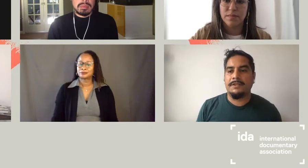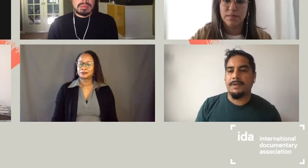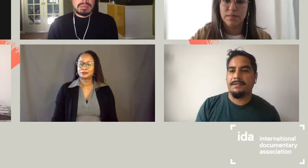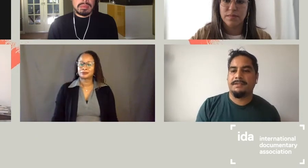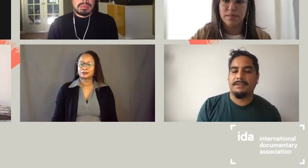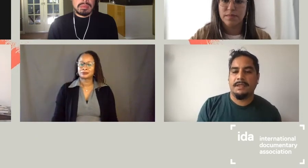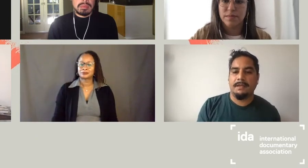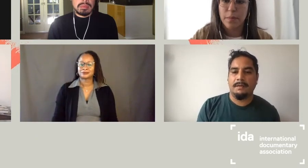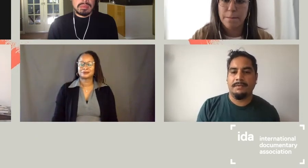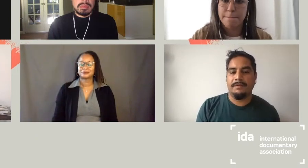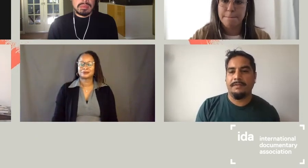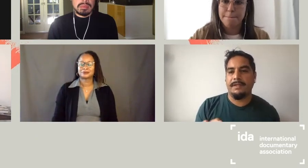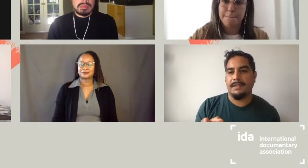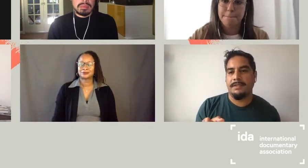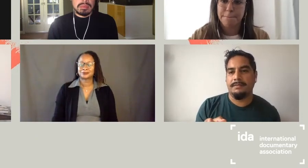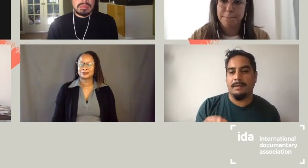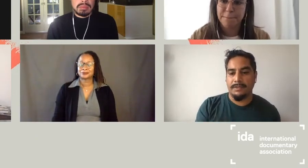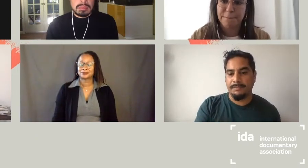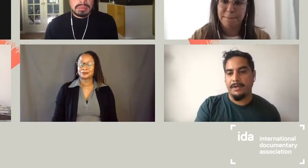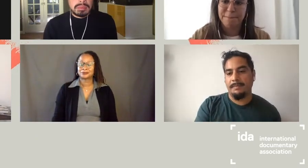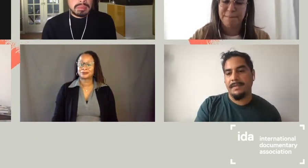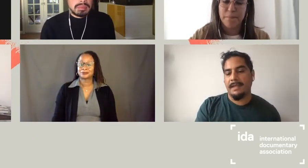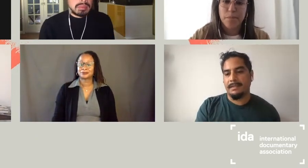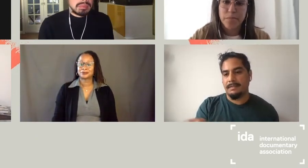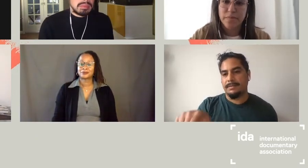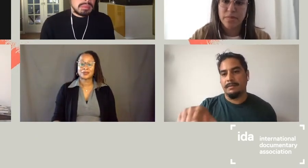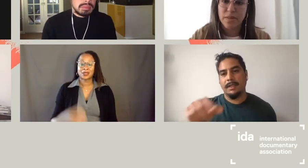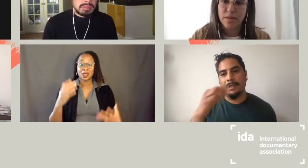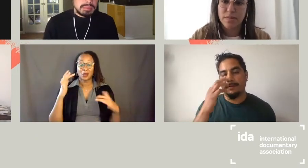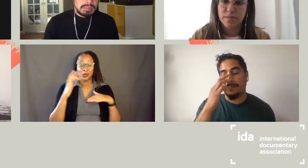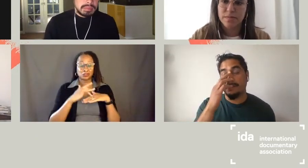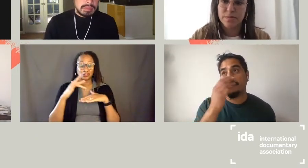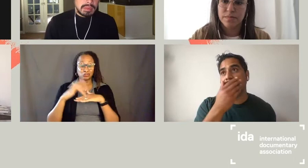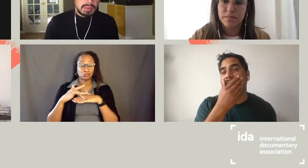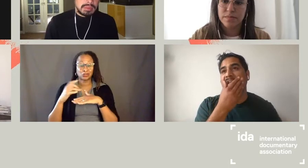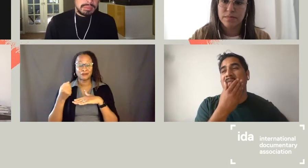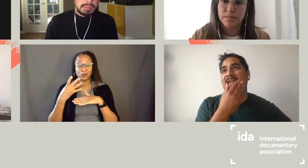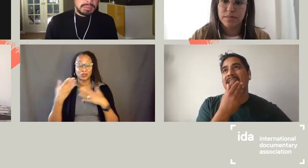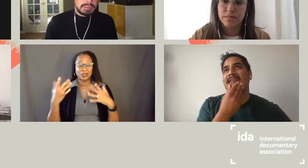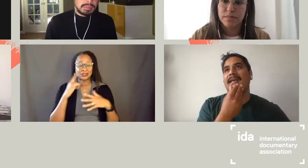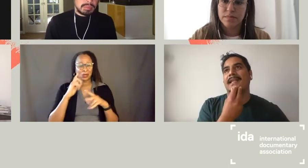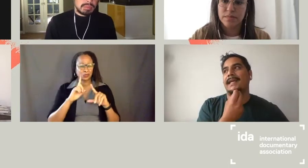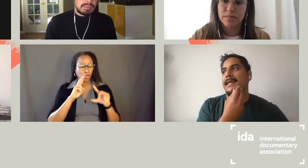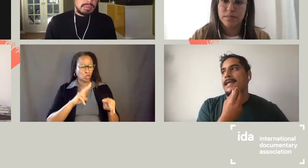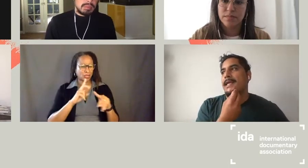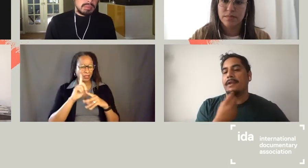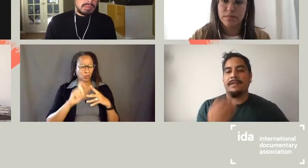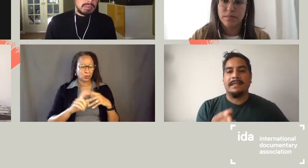I just wanted to touch on a couple of the things that were just brought up in that. 'Cause I was looking at those questions as well. I mean I think that, like,